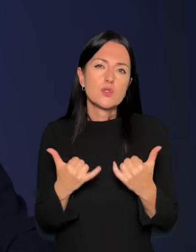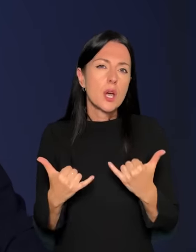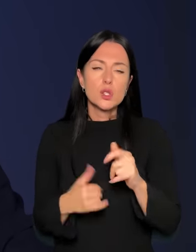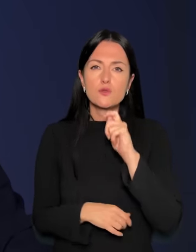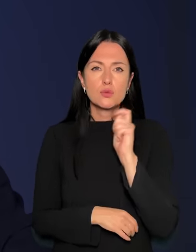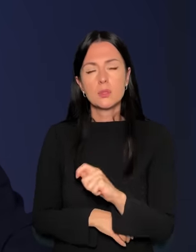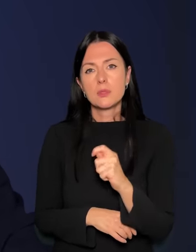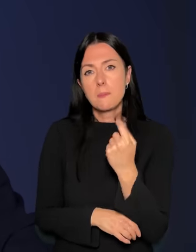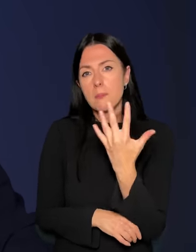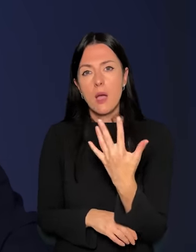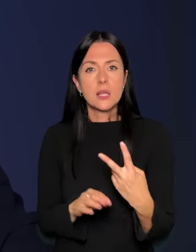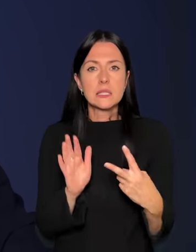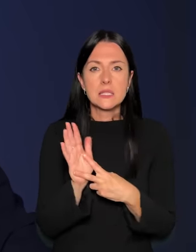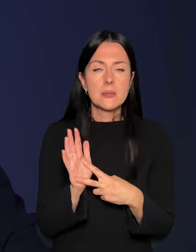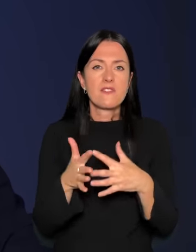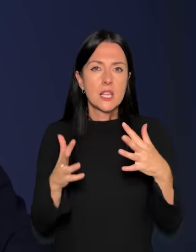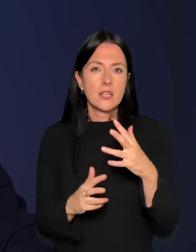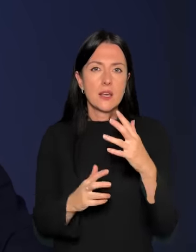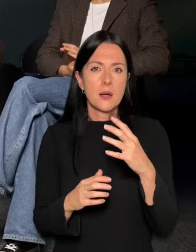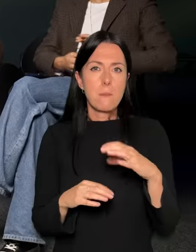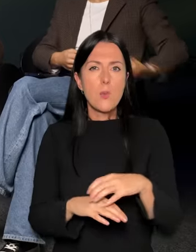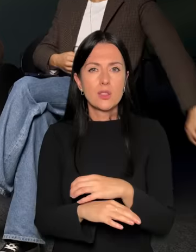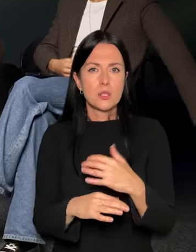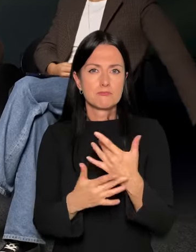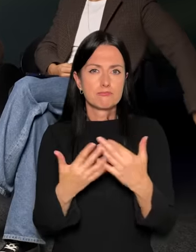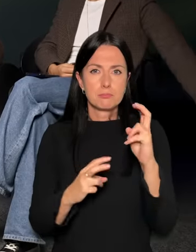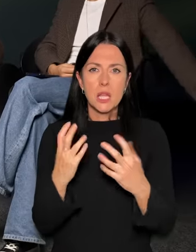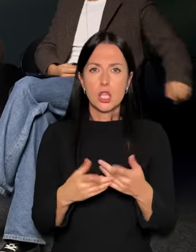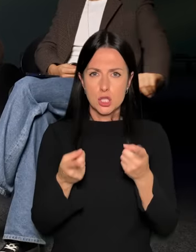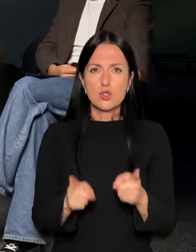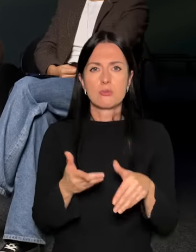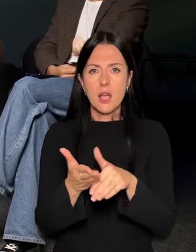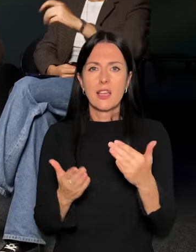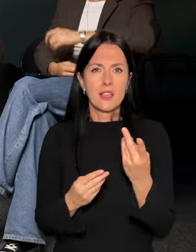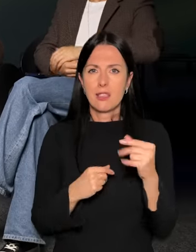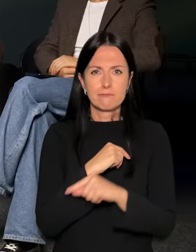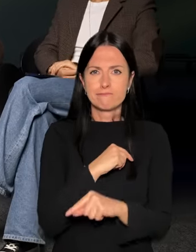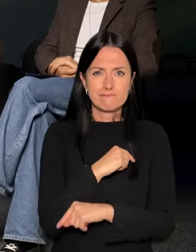5-7 major prosthetic companies in Ukraine that really help veterans, don't launder money, don't provide